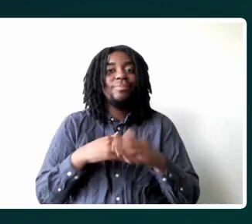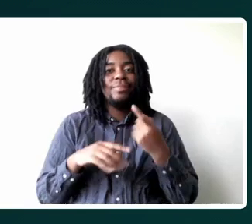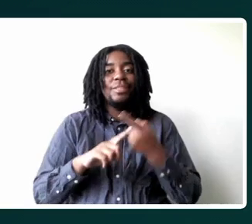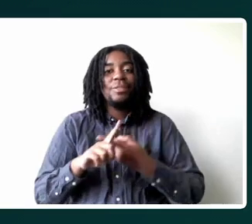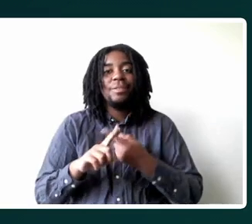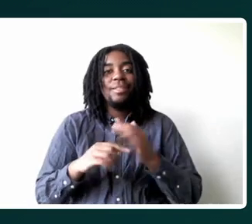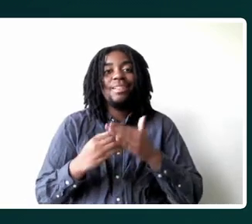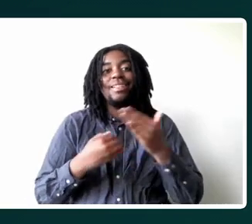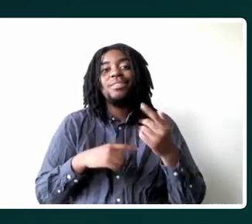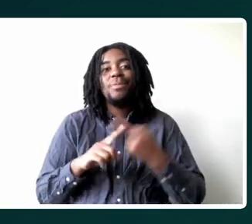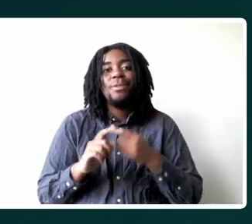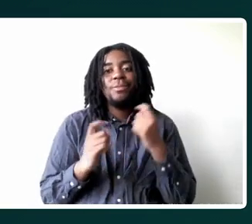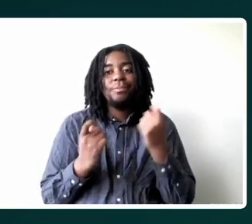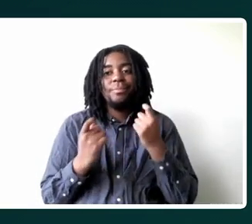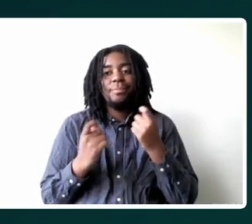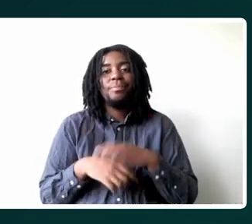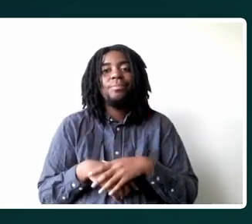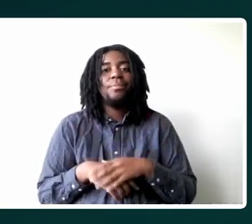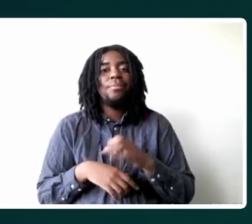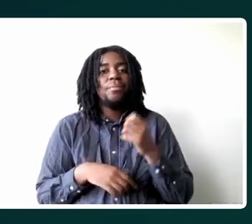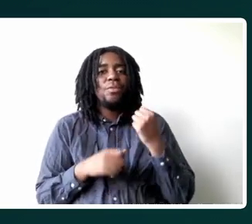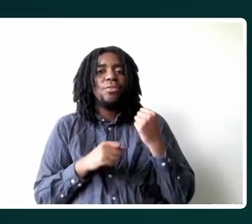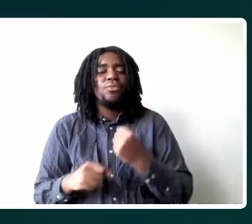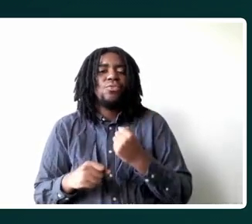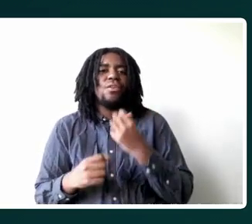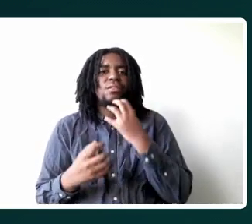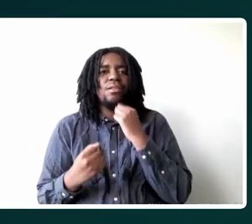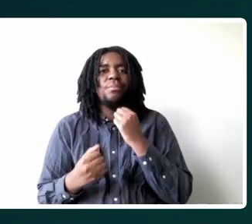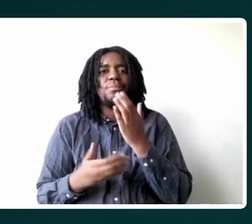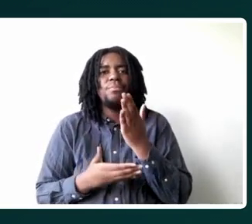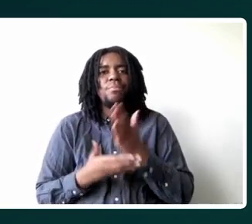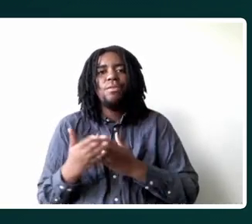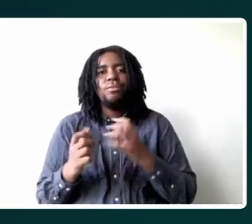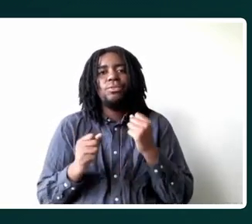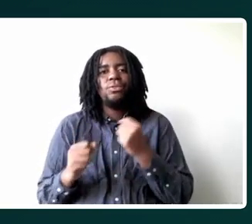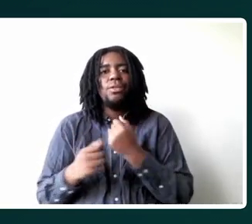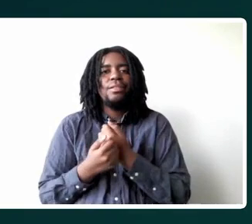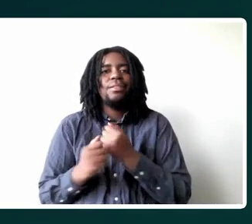part of a safe and thriving community. Why else would people take such risks?"